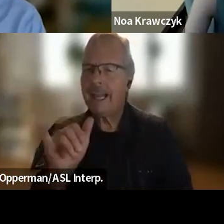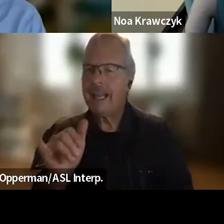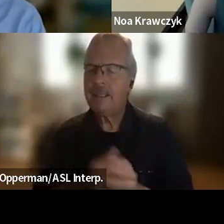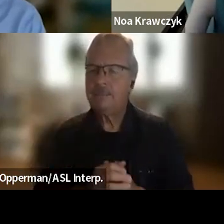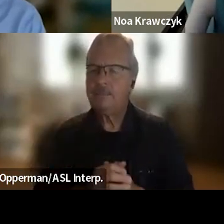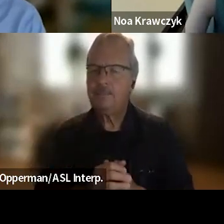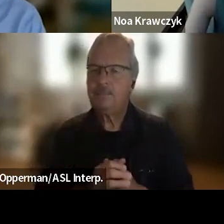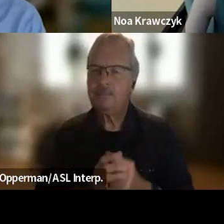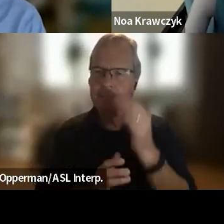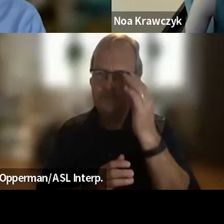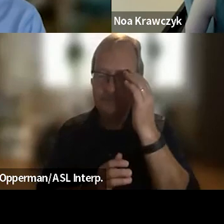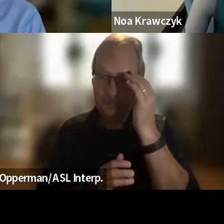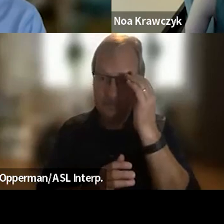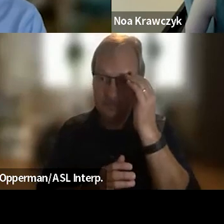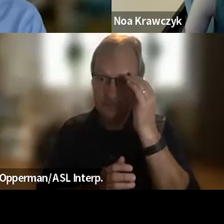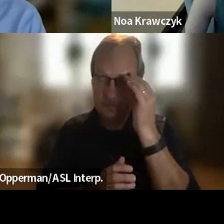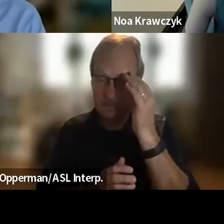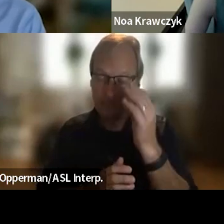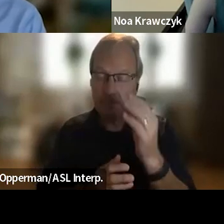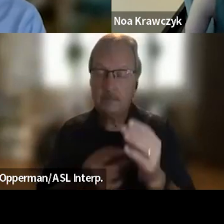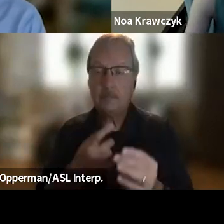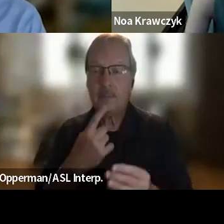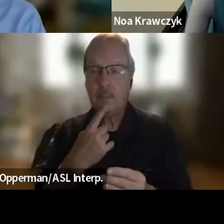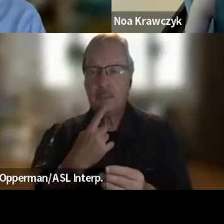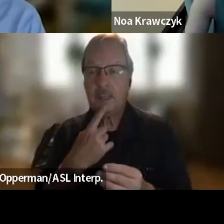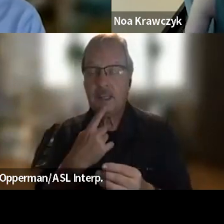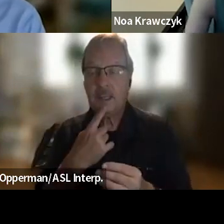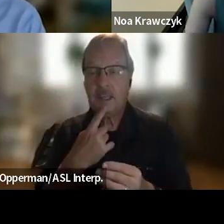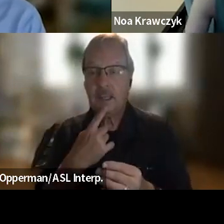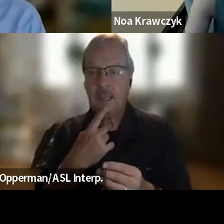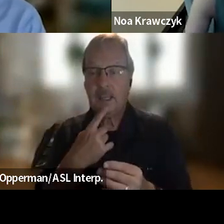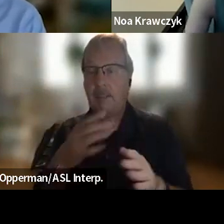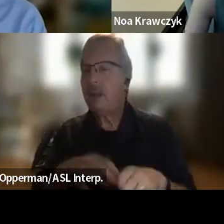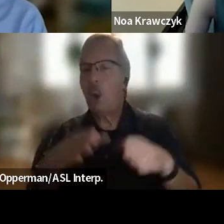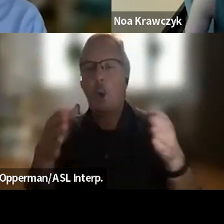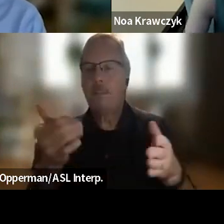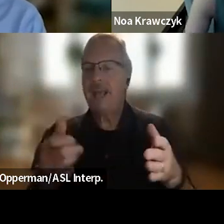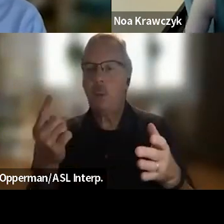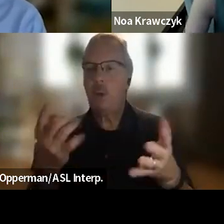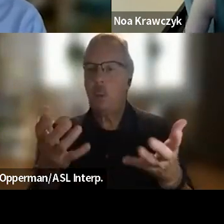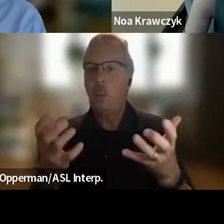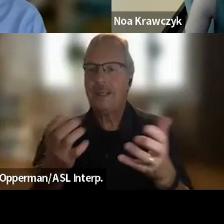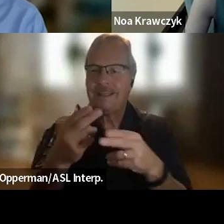And I will say, I'll just say, I'll open that to anyone who would like to just maybe give like one